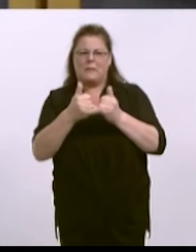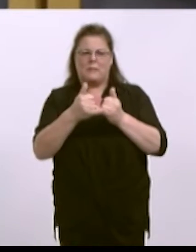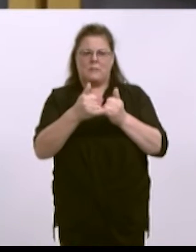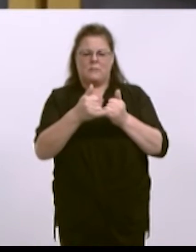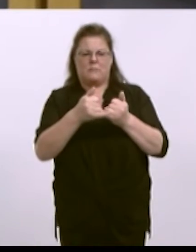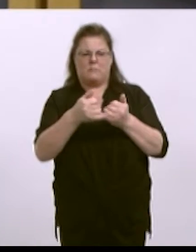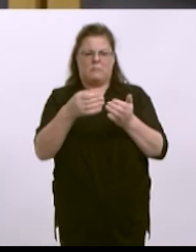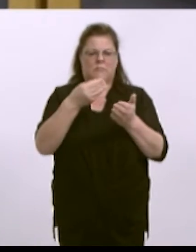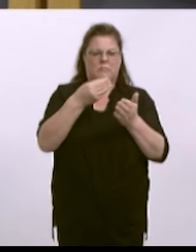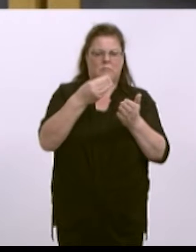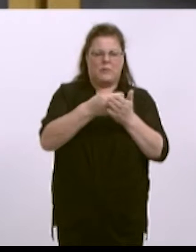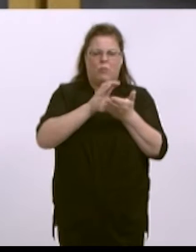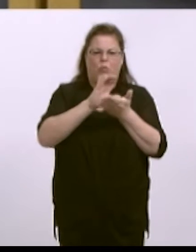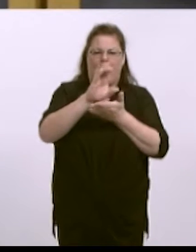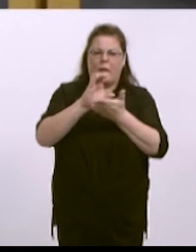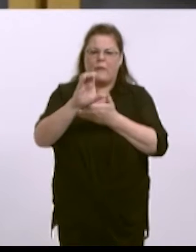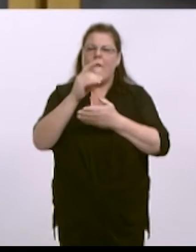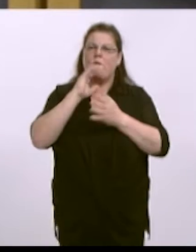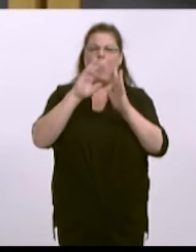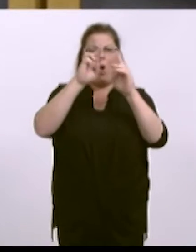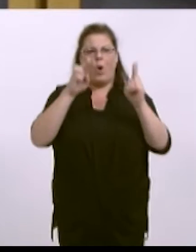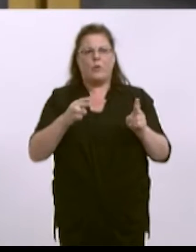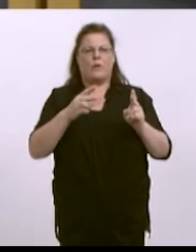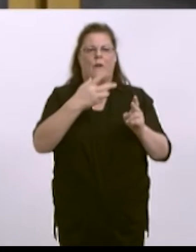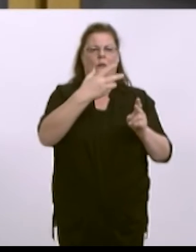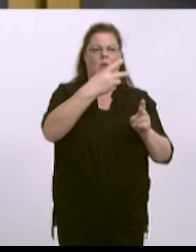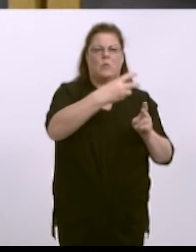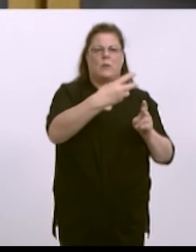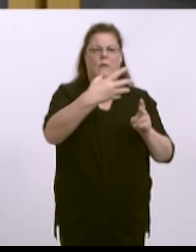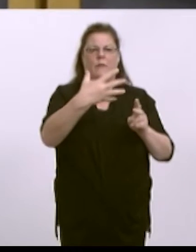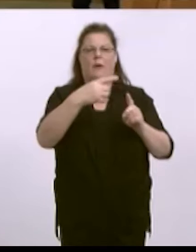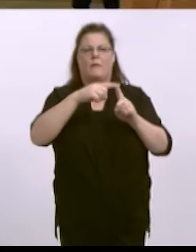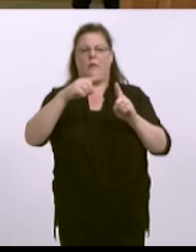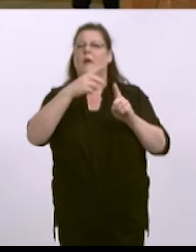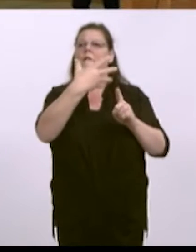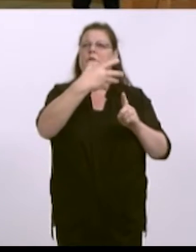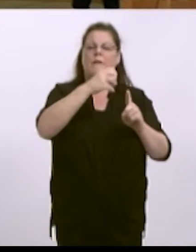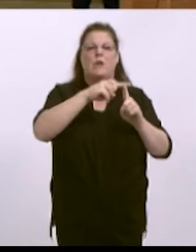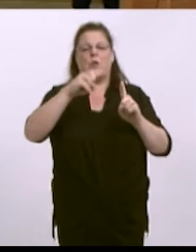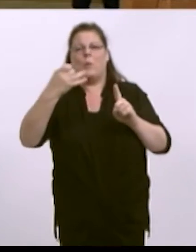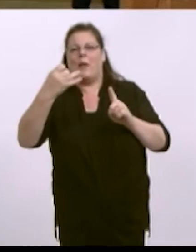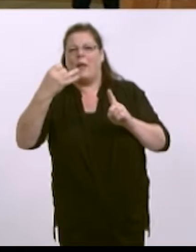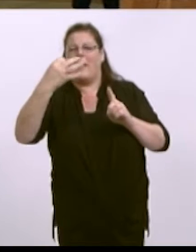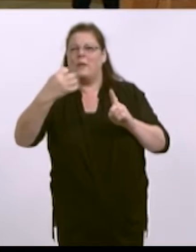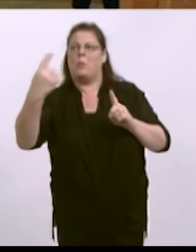o gartrefi sy'n ennill rhwng £50,020 ac £81,000? OAQ(5)0219(FM) Carwyn Jones: The Member is jumping the gun a little, because, of course, the Government